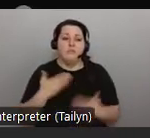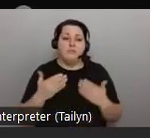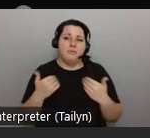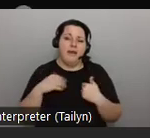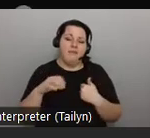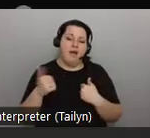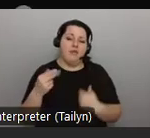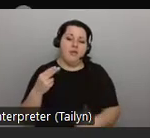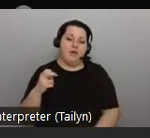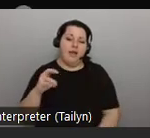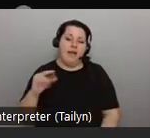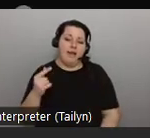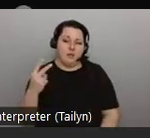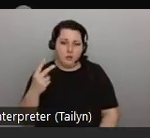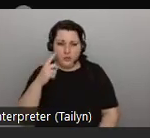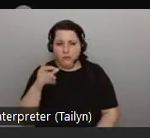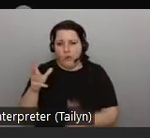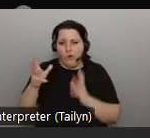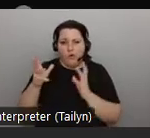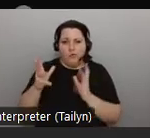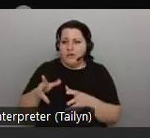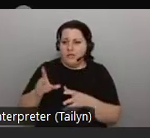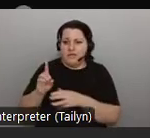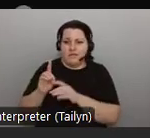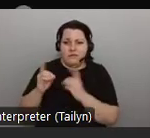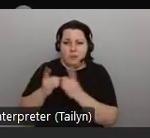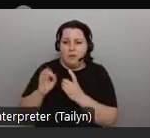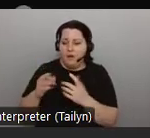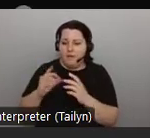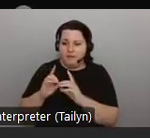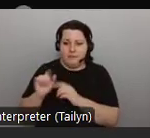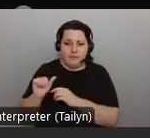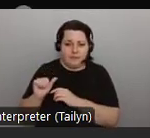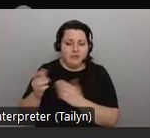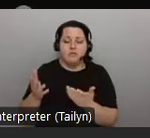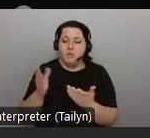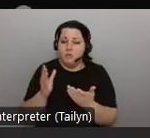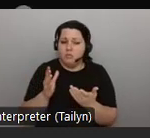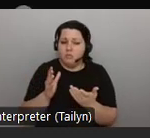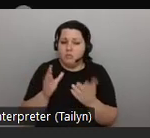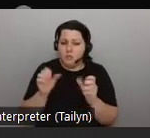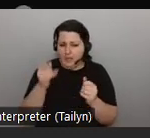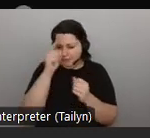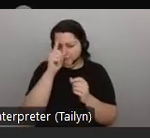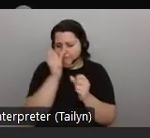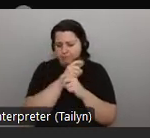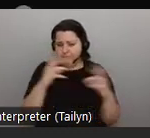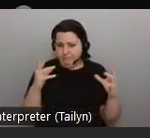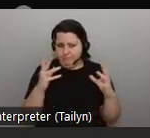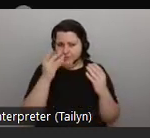initiative. Those would be heading three underneath MDTAP, and then another heading might be for the rest of the Department of disabilities.